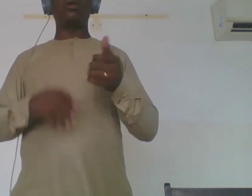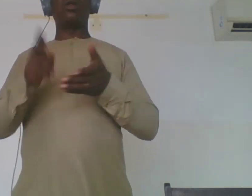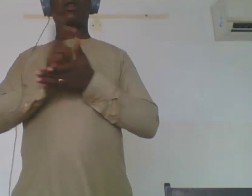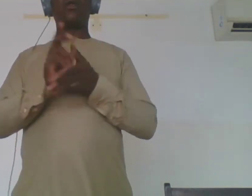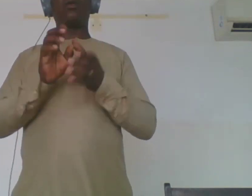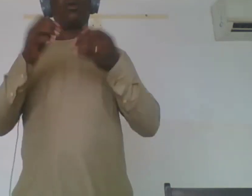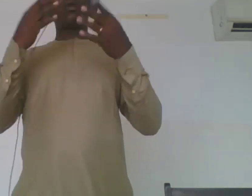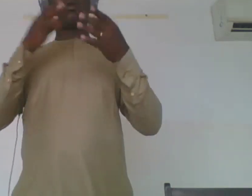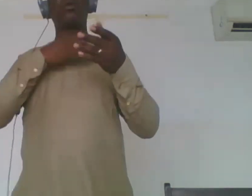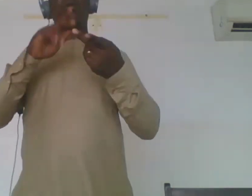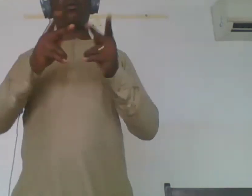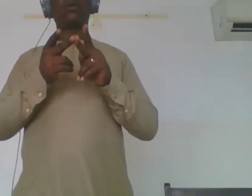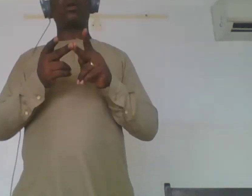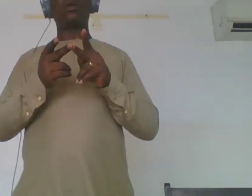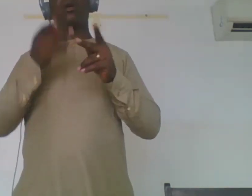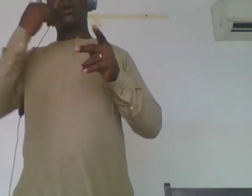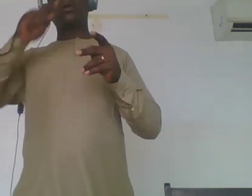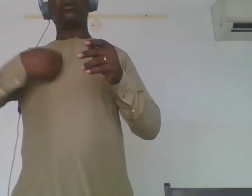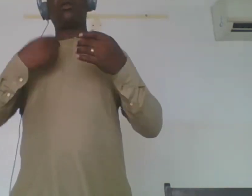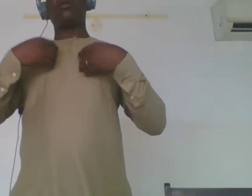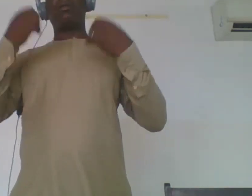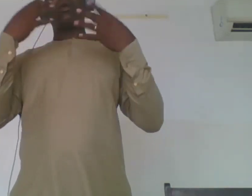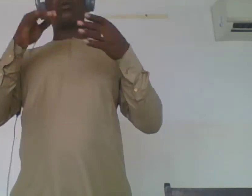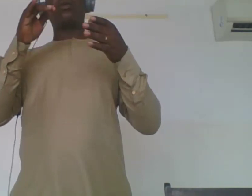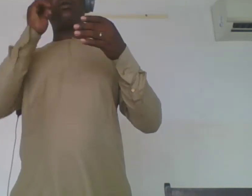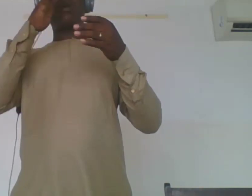partenaires car nous avons beaucoup de femmes leaders partenaires du projet